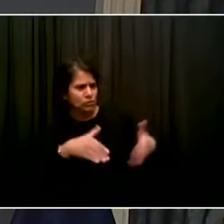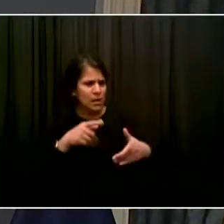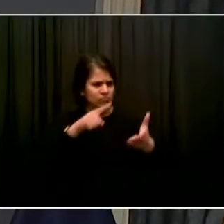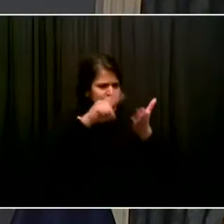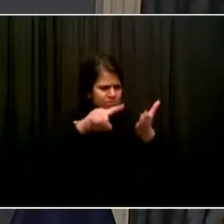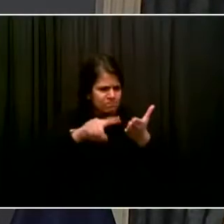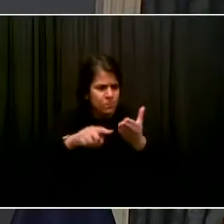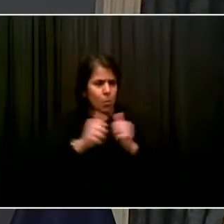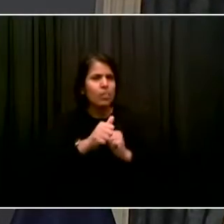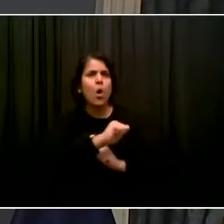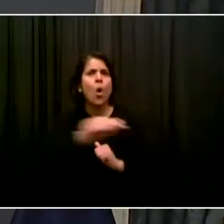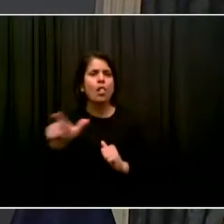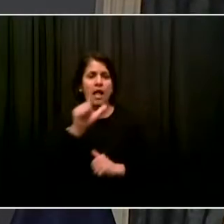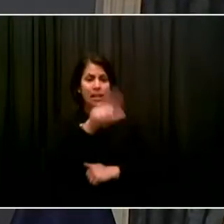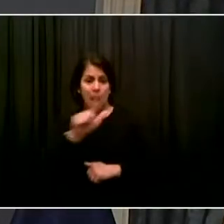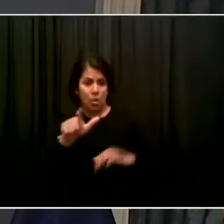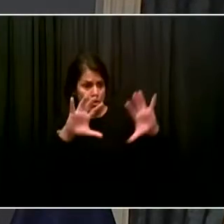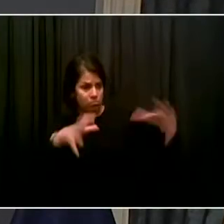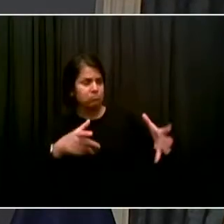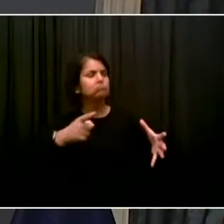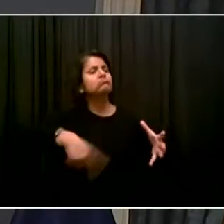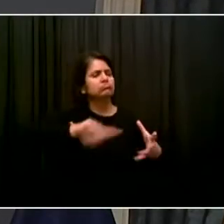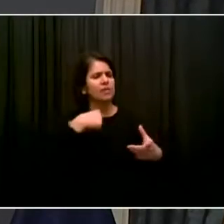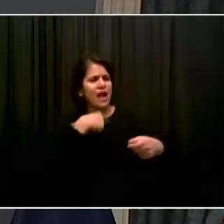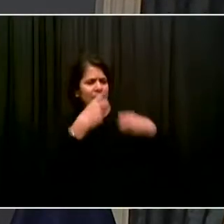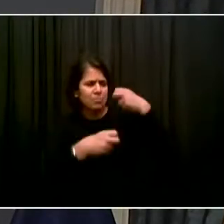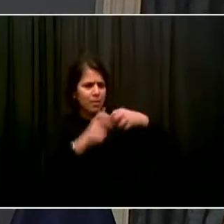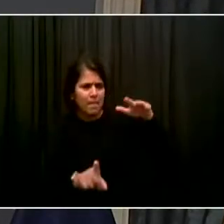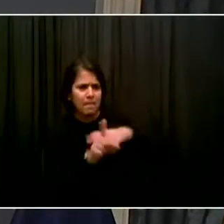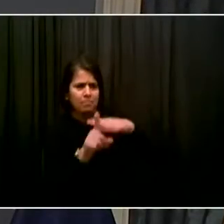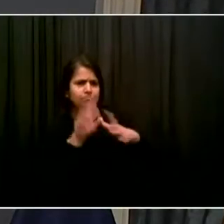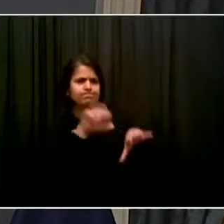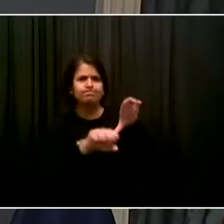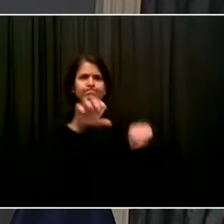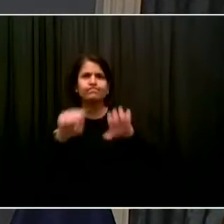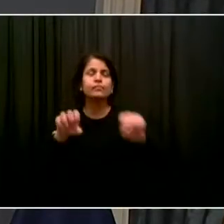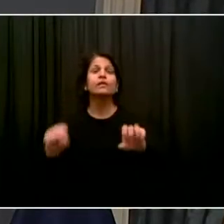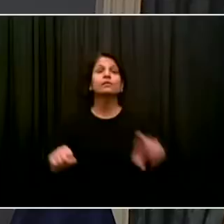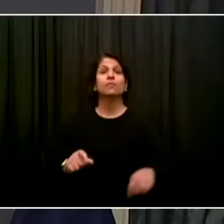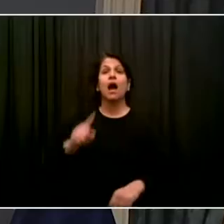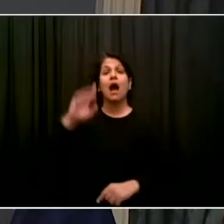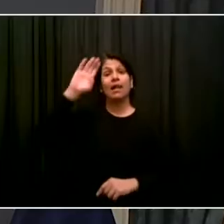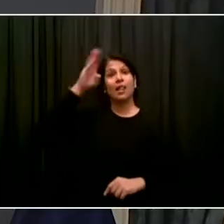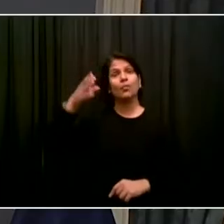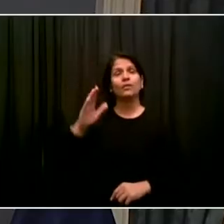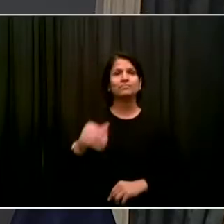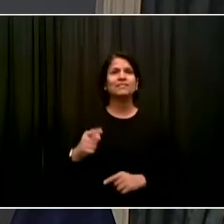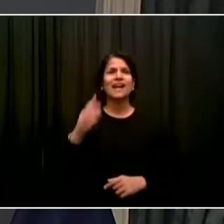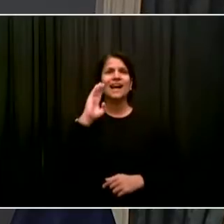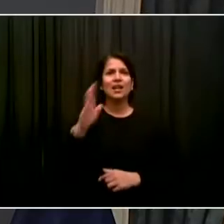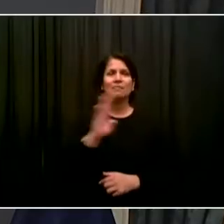WAS A COUNCILPERSON. WE WANT TO MAKE SURE THERE IS